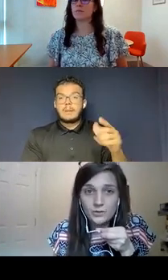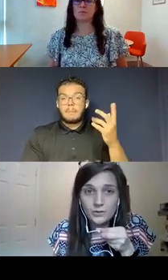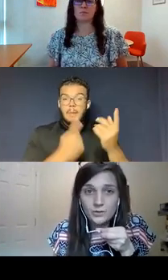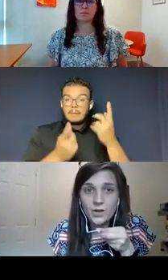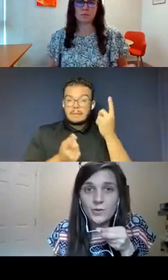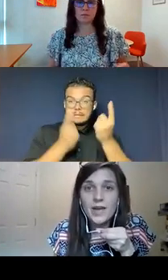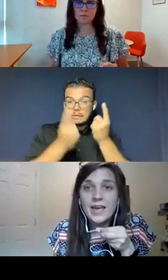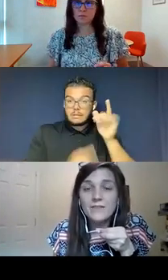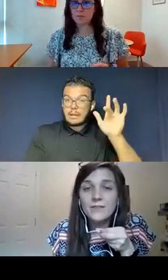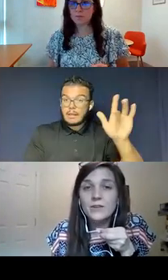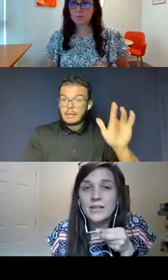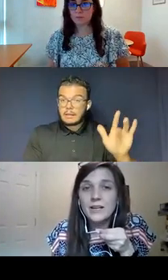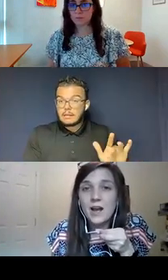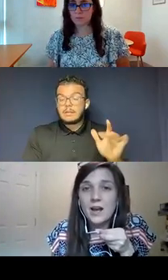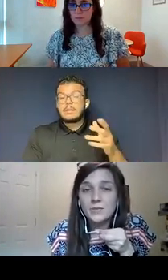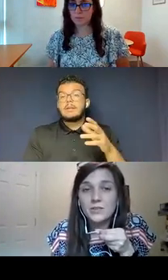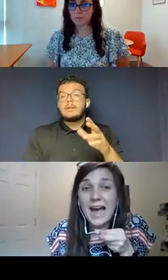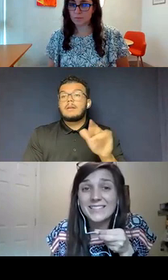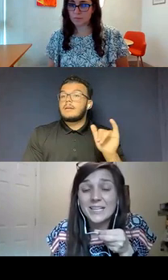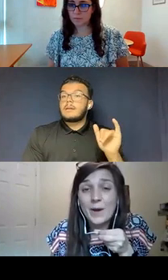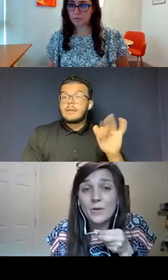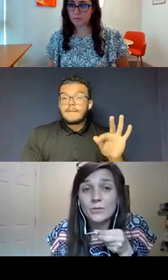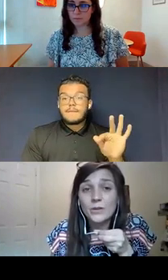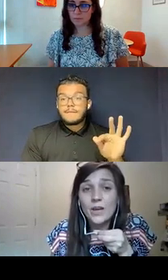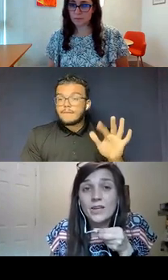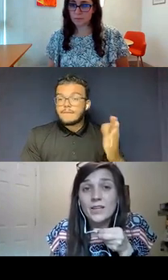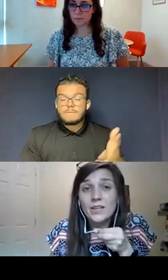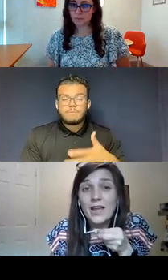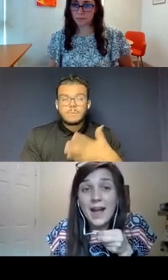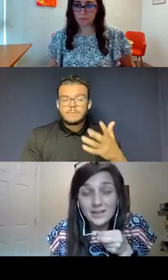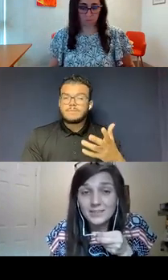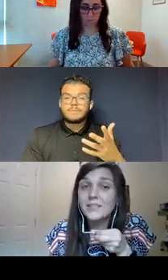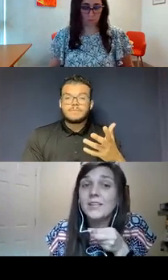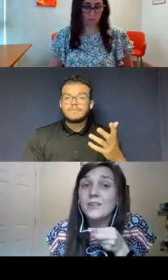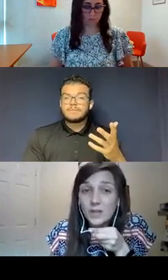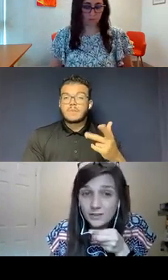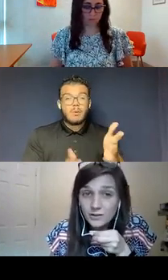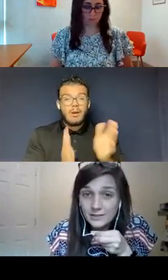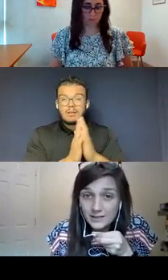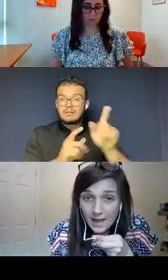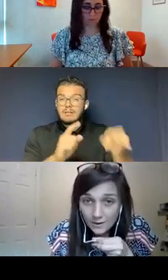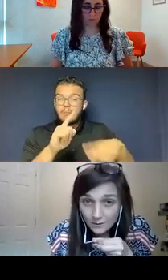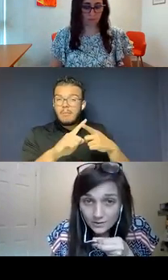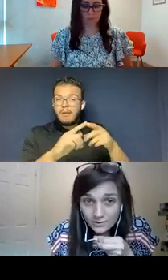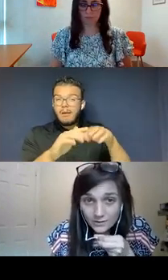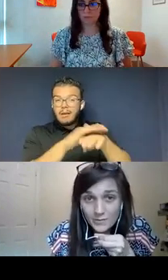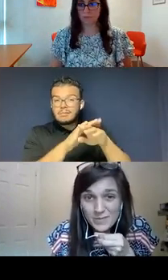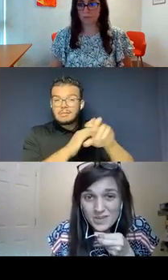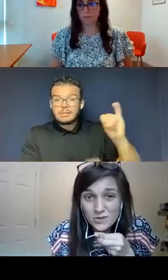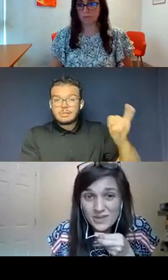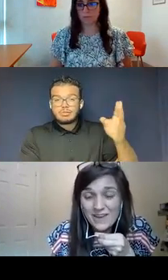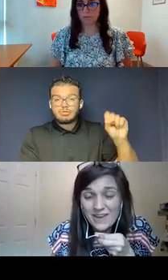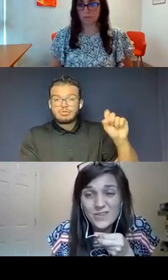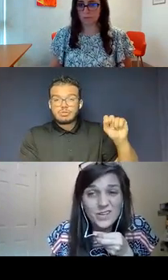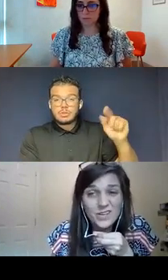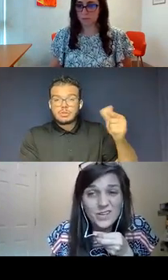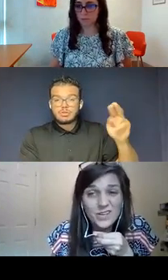So if you need to ask about accessing your JustGrants account-- so maybe you can't figure out where